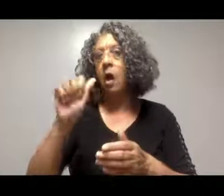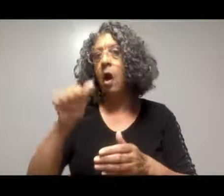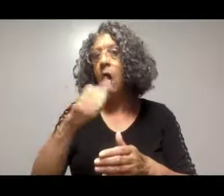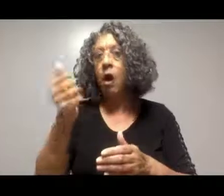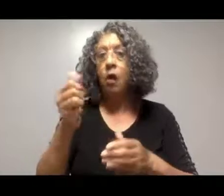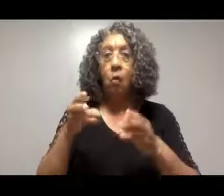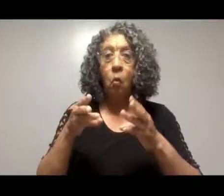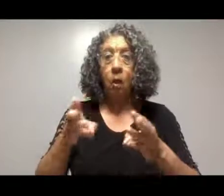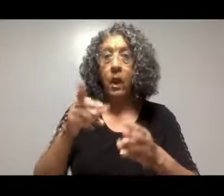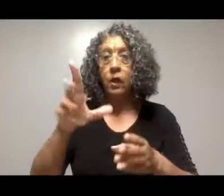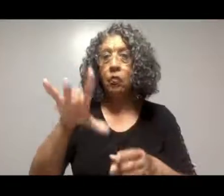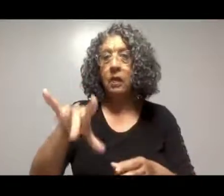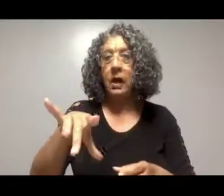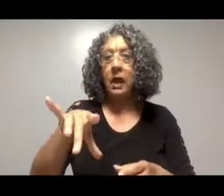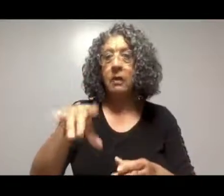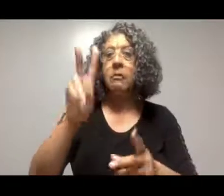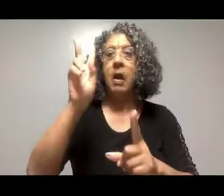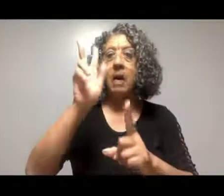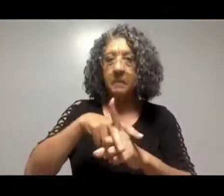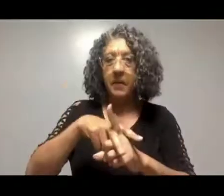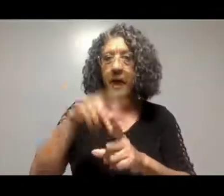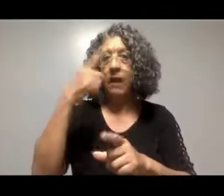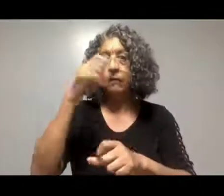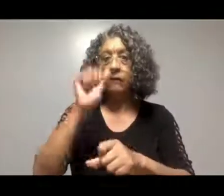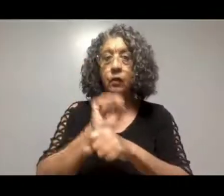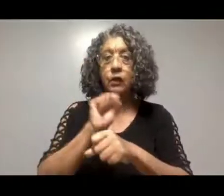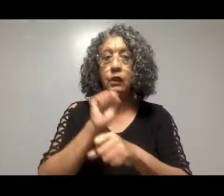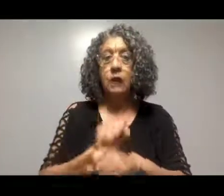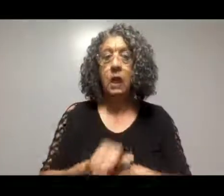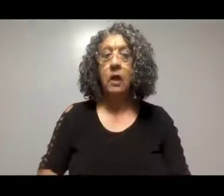Those are other ways you can apply for a job.